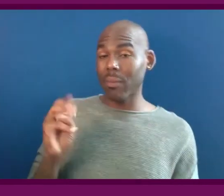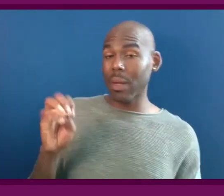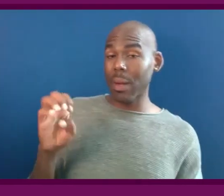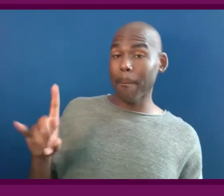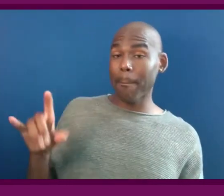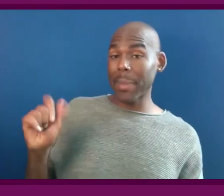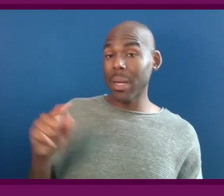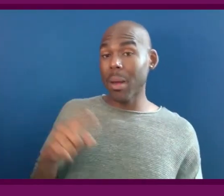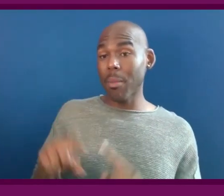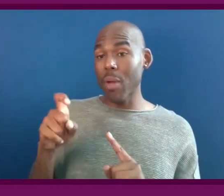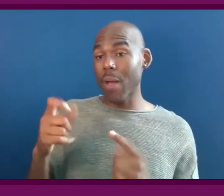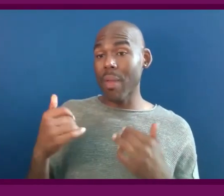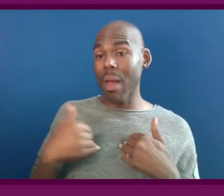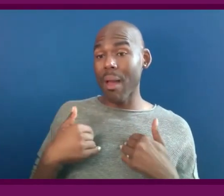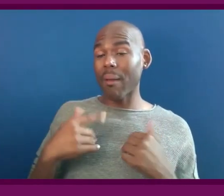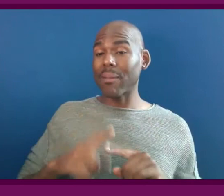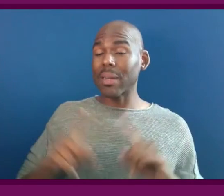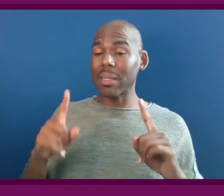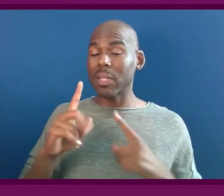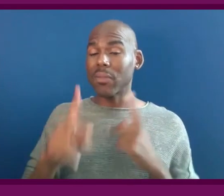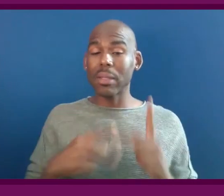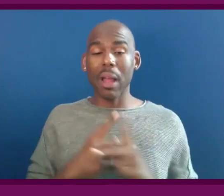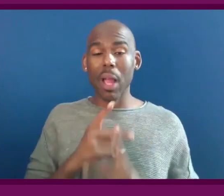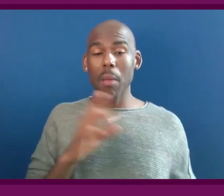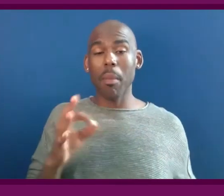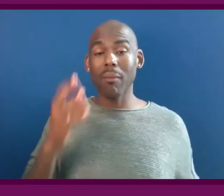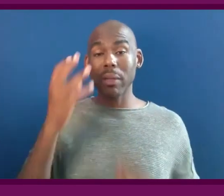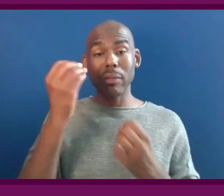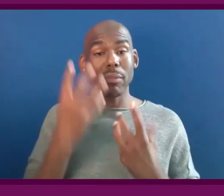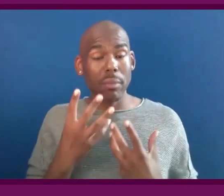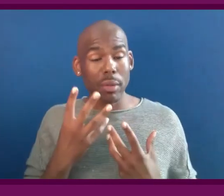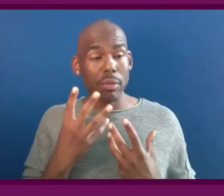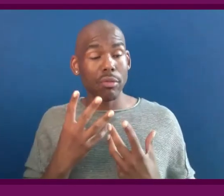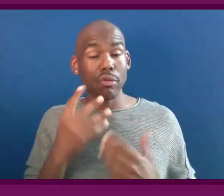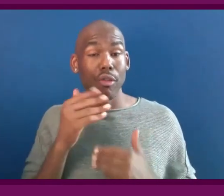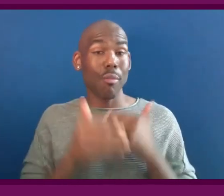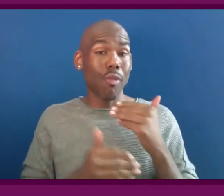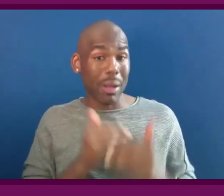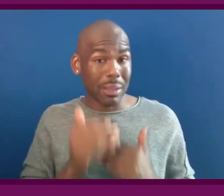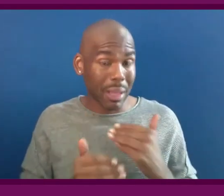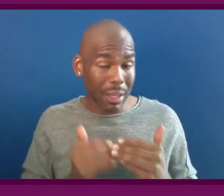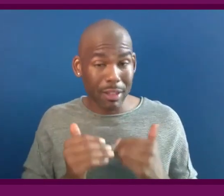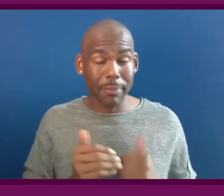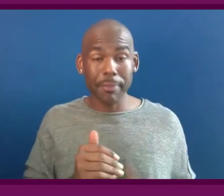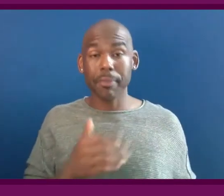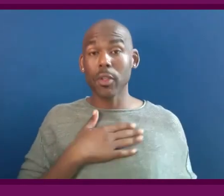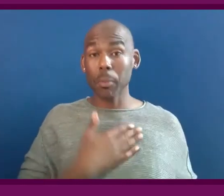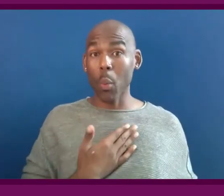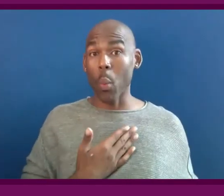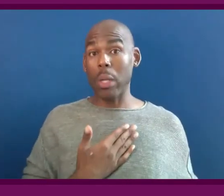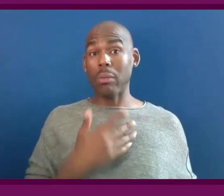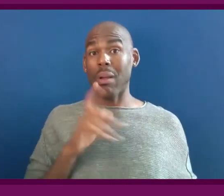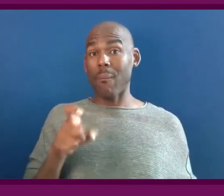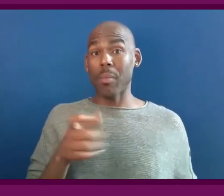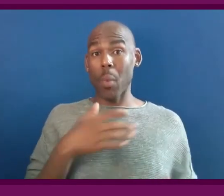But we had to put forth a different type of information process, be willing to ask those